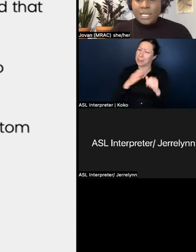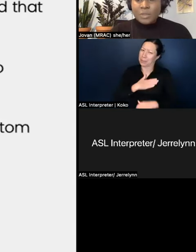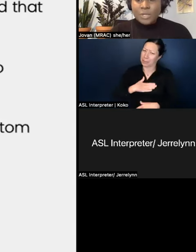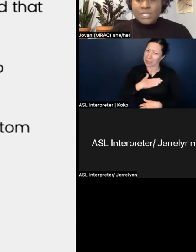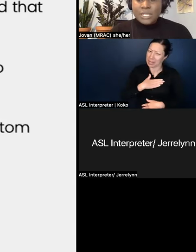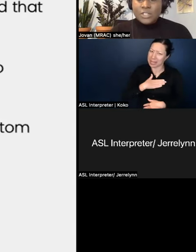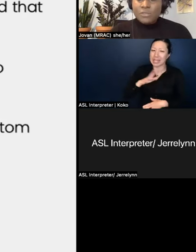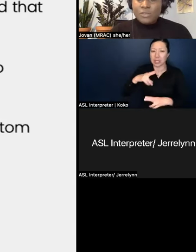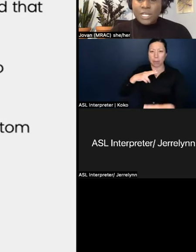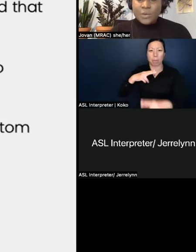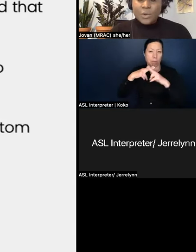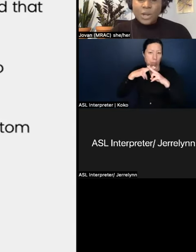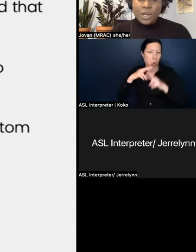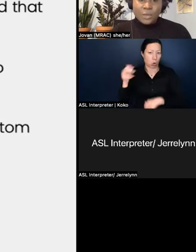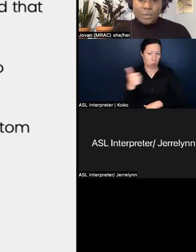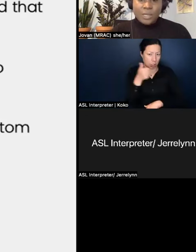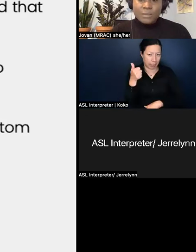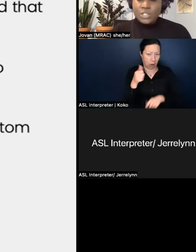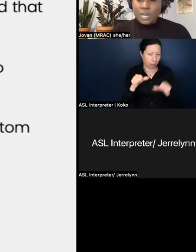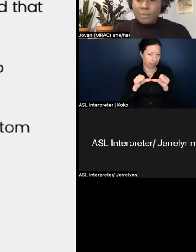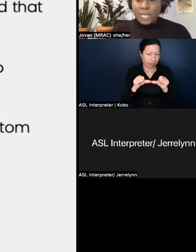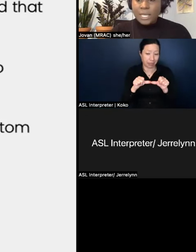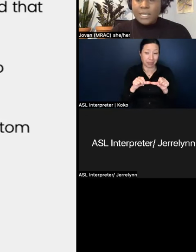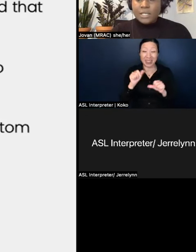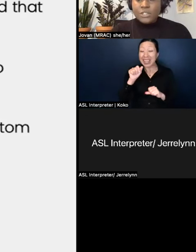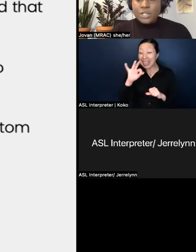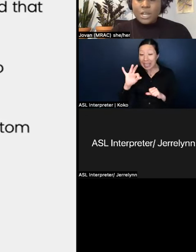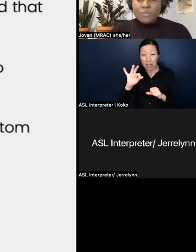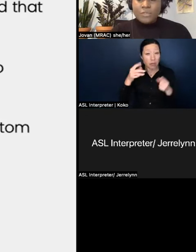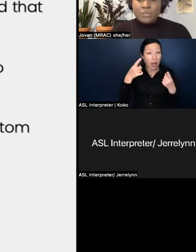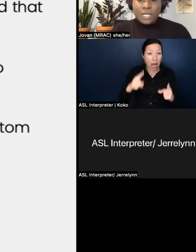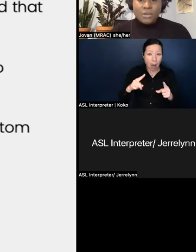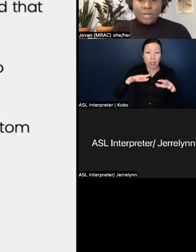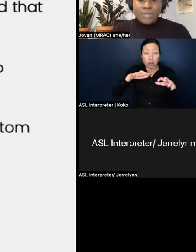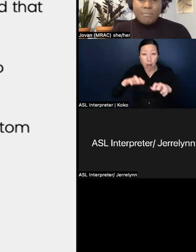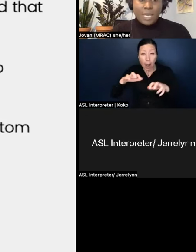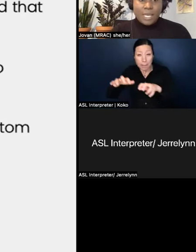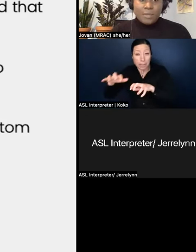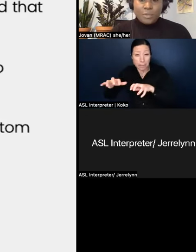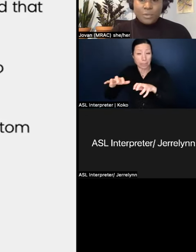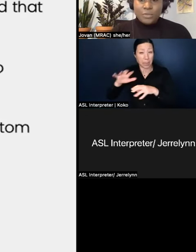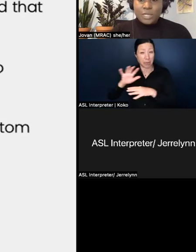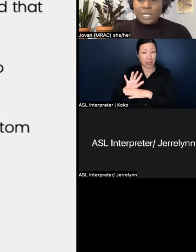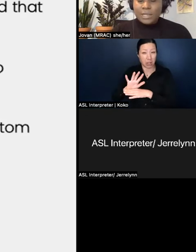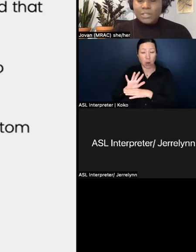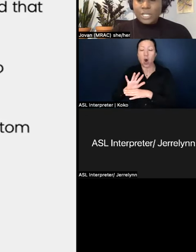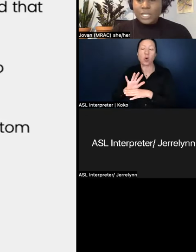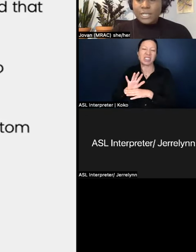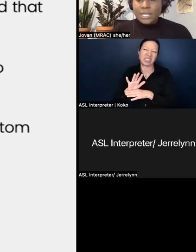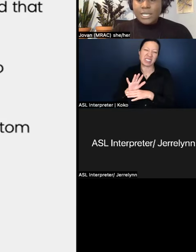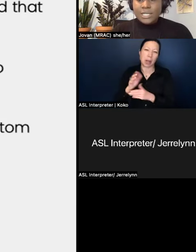If the presentation video or audio becomes choppy, turn off your video, and that may improve the connection.